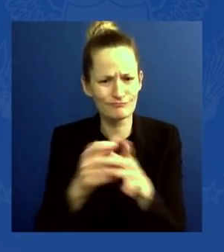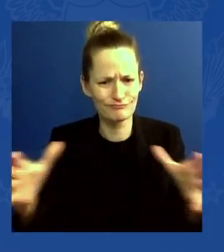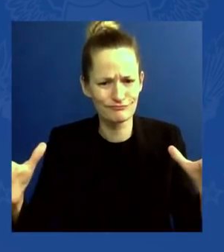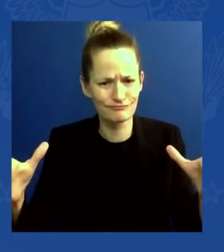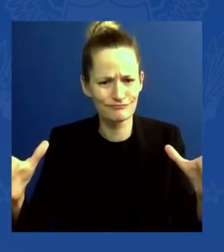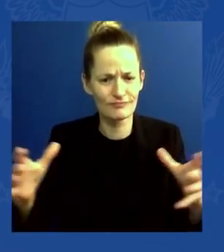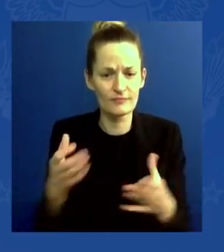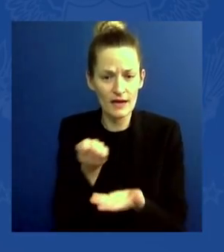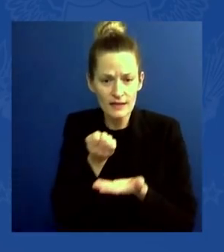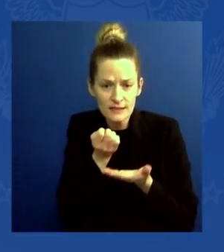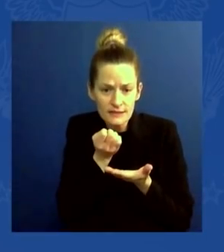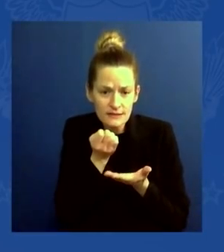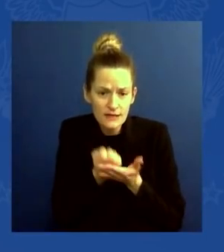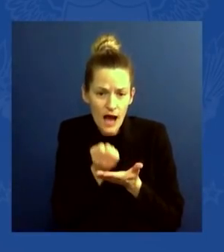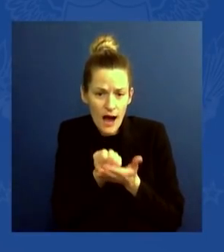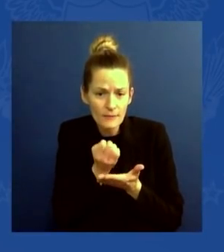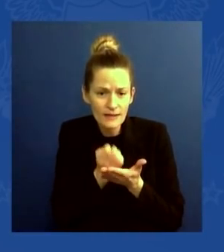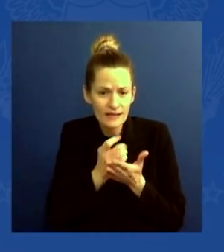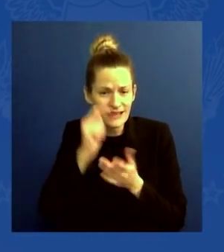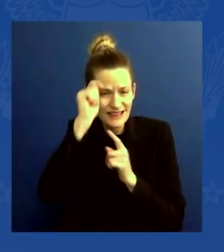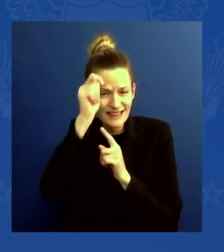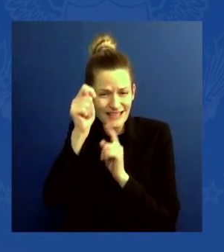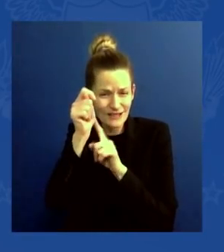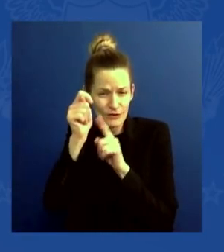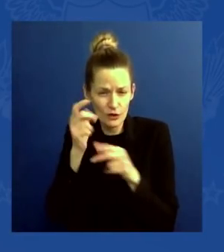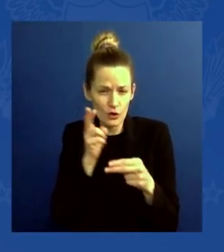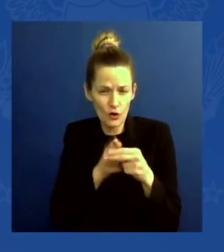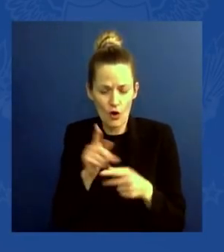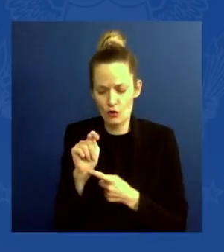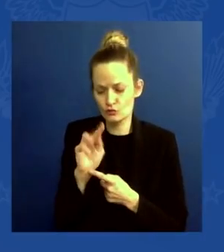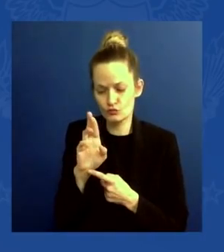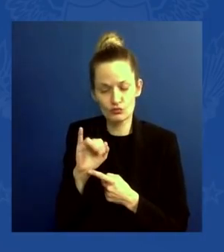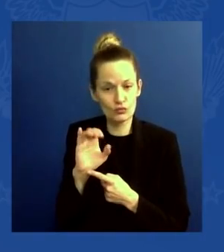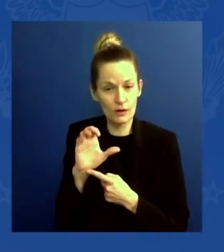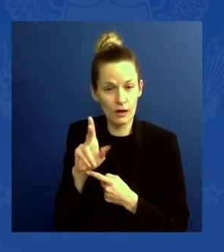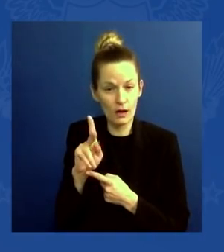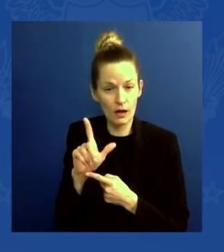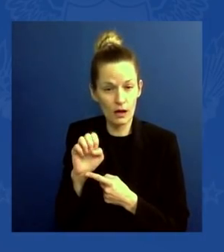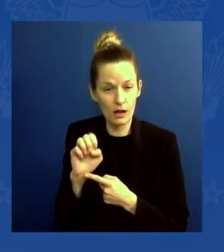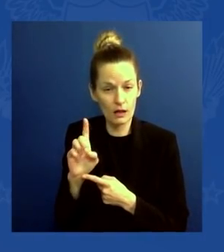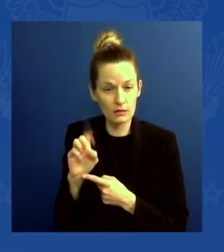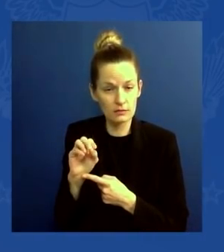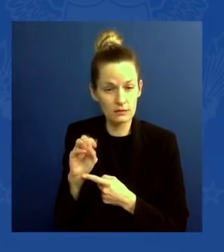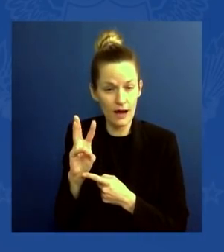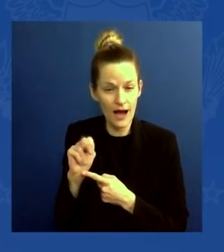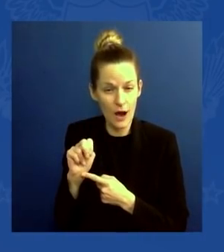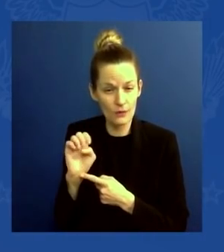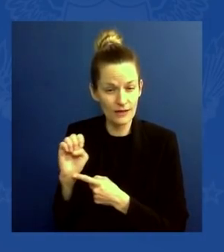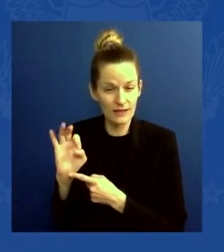The idea that -- and I asked the rhetorical question: When the middle class has done well,